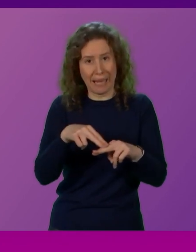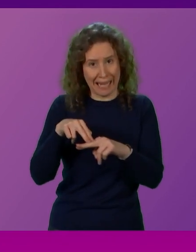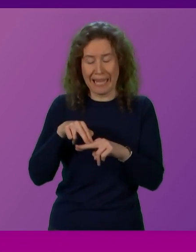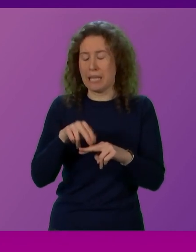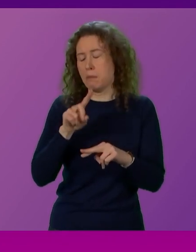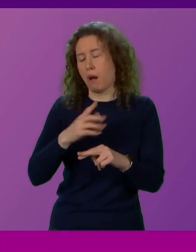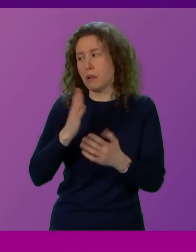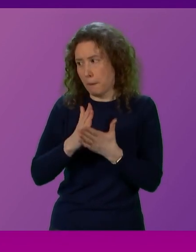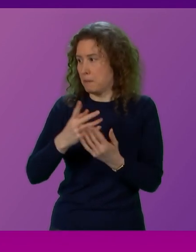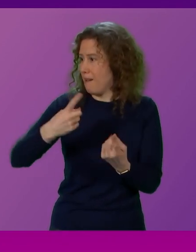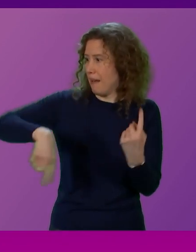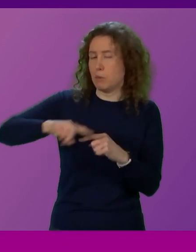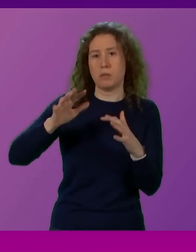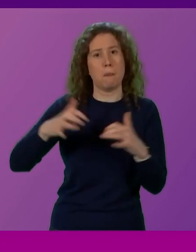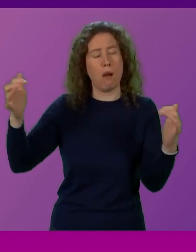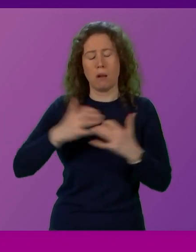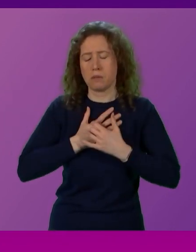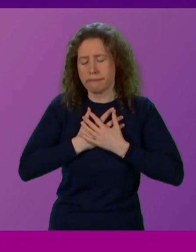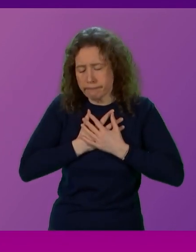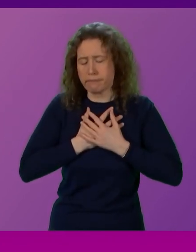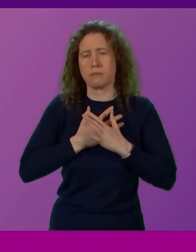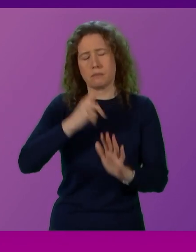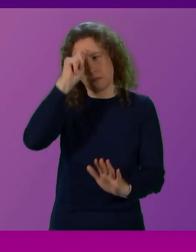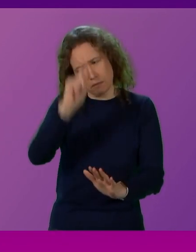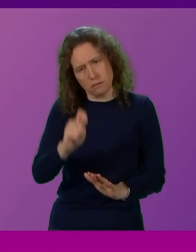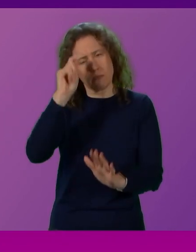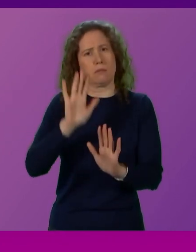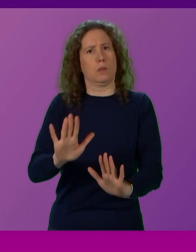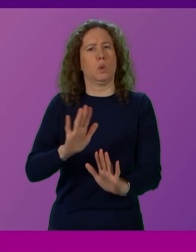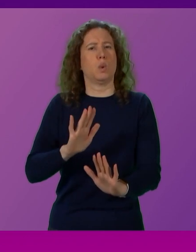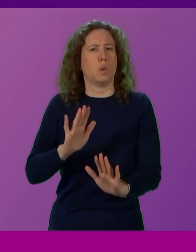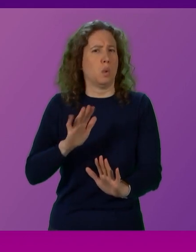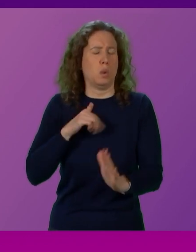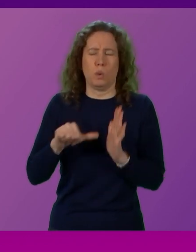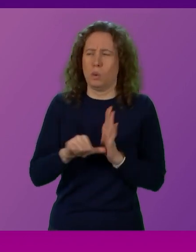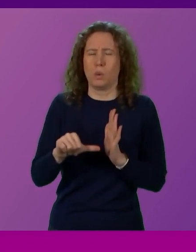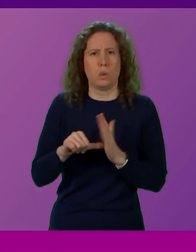The thoughts of everyone, from across the chamber, are very much with them at this time.